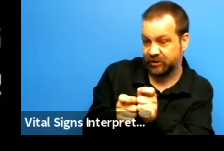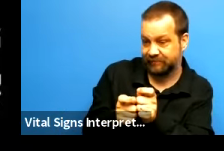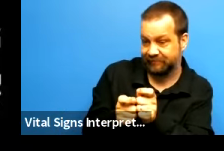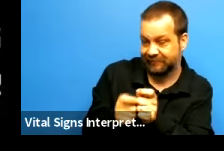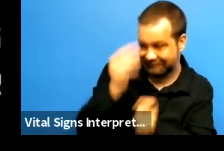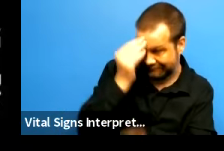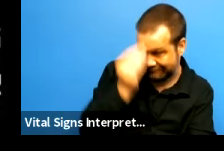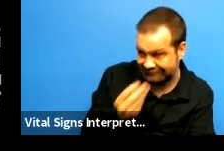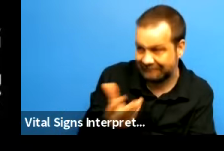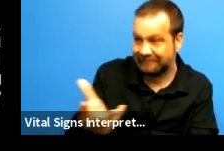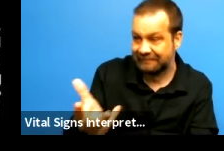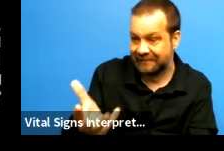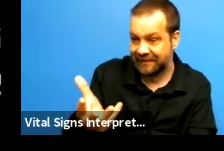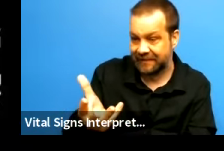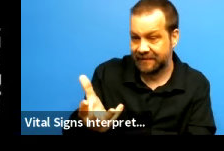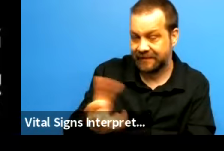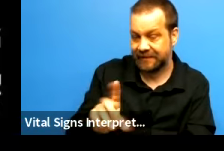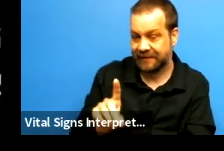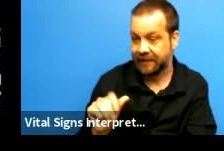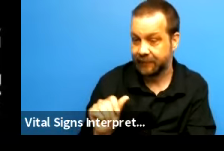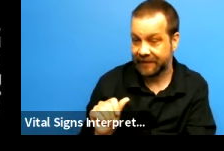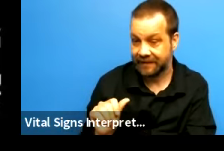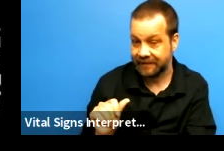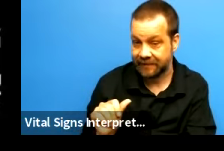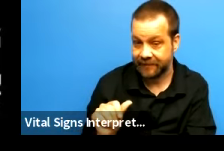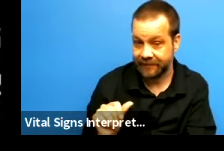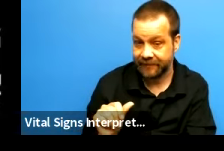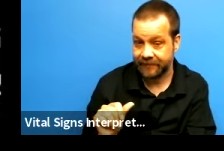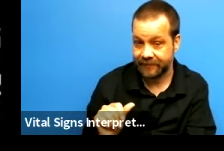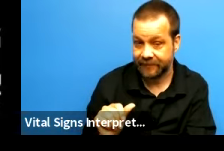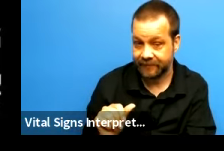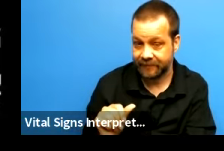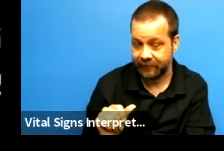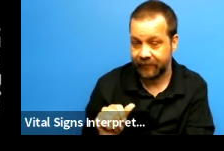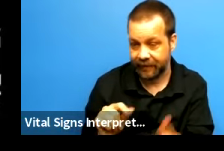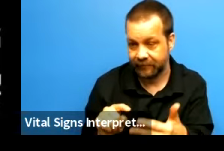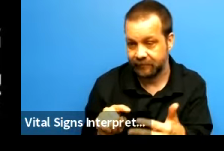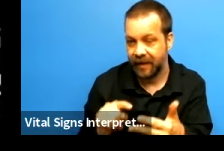accommodation in order to be able to work. And there is a third thing.